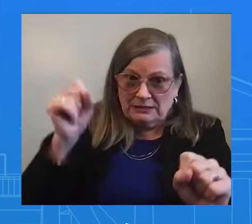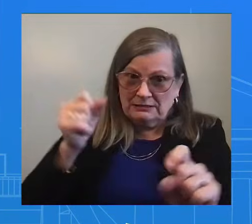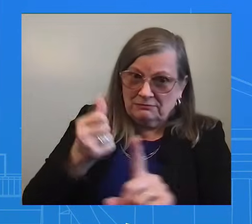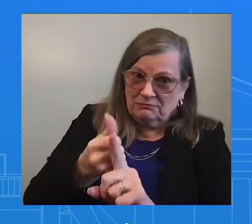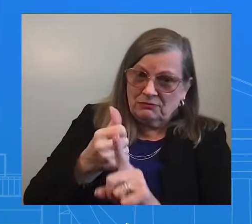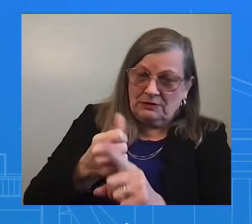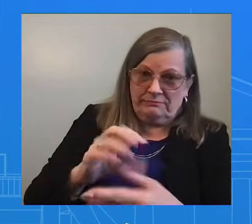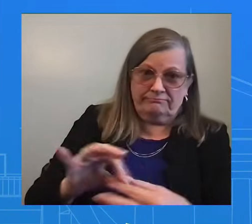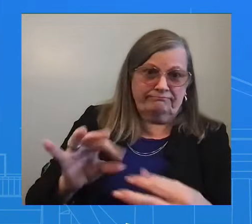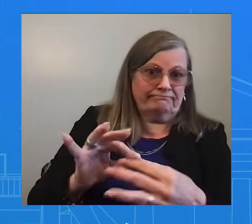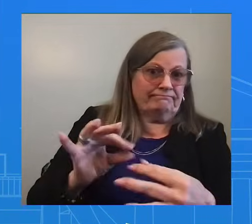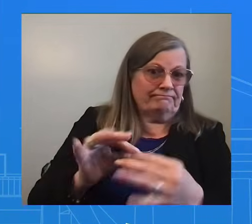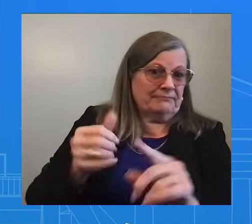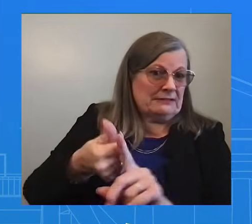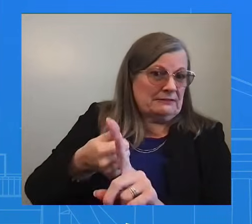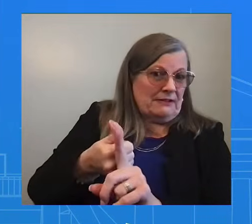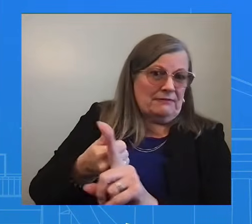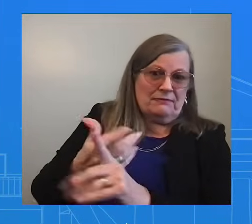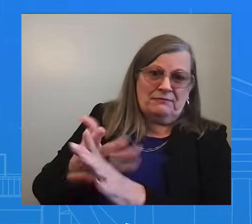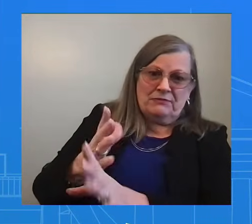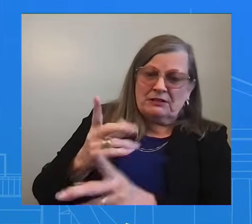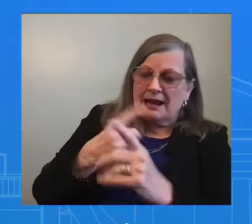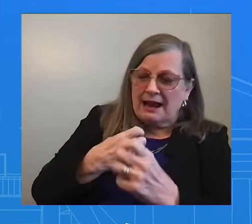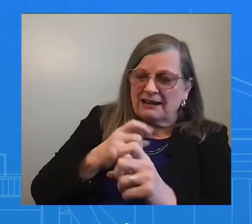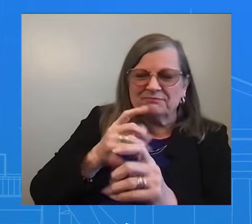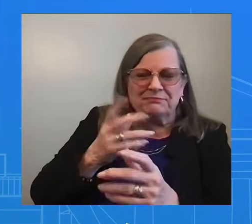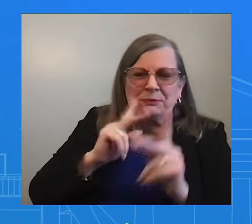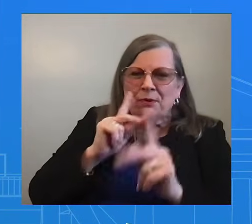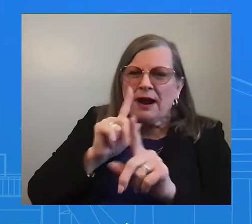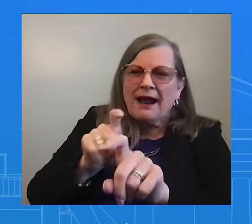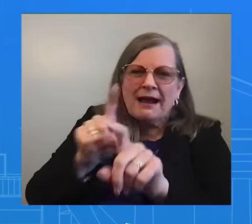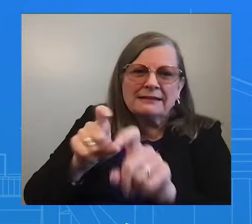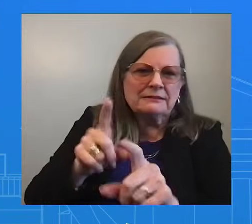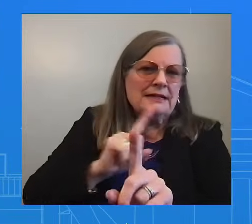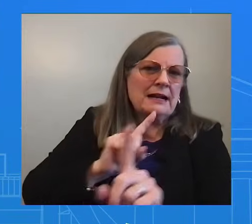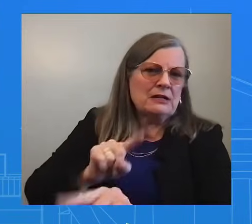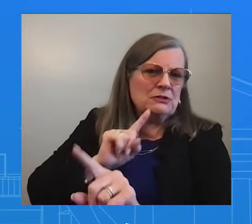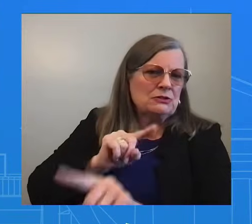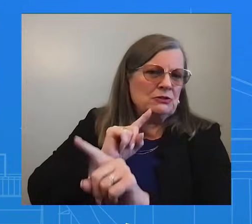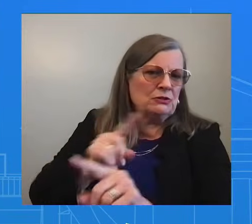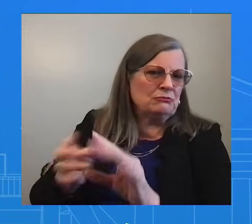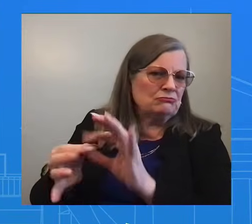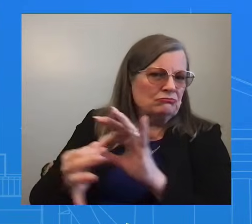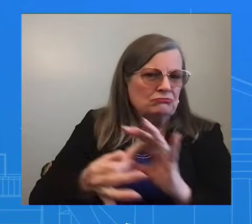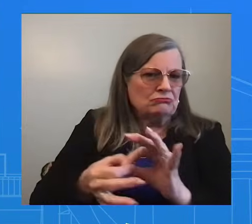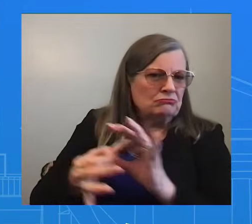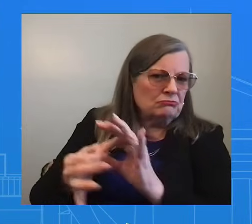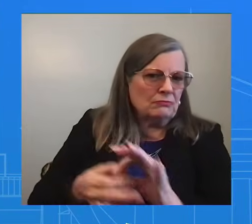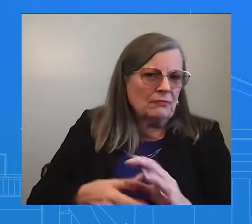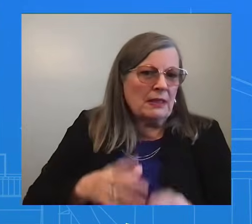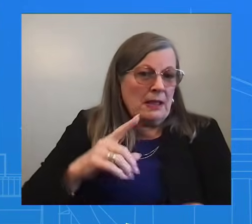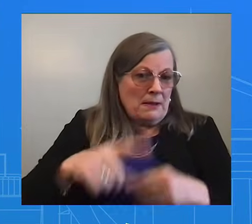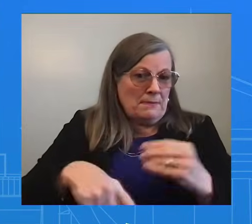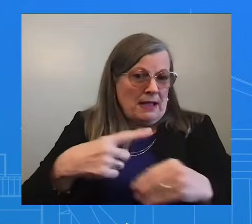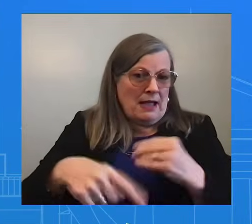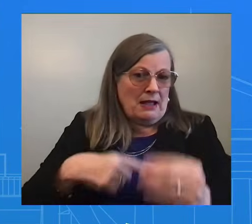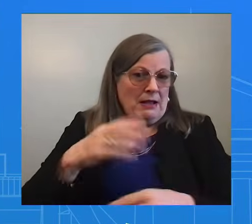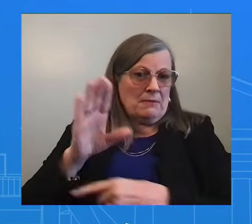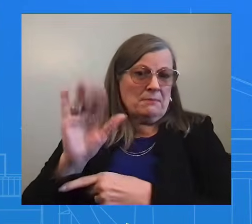And yesterday, he spoke directly to the American people about Bidenomics, sell- really showing what Bidenomics has done, what he's done the last two years.